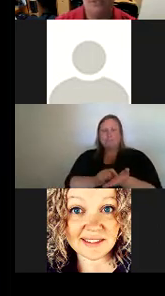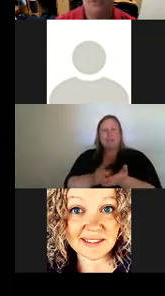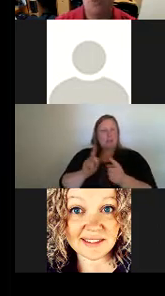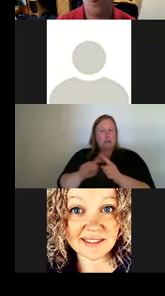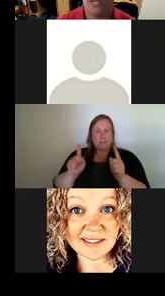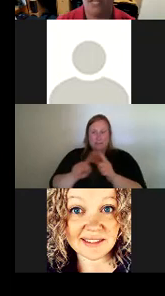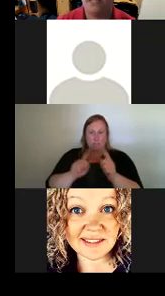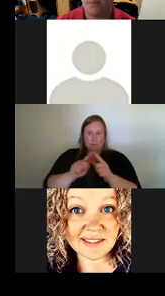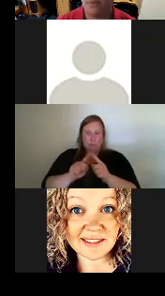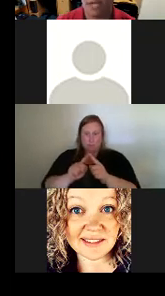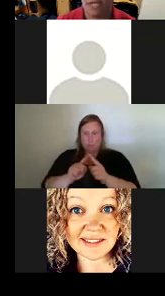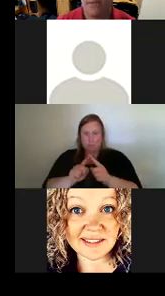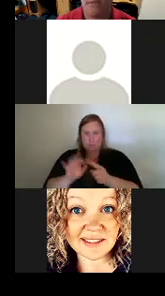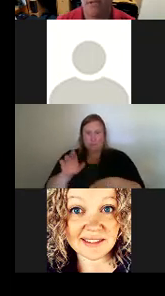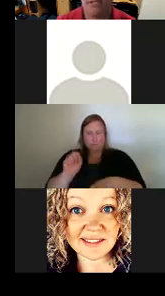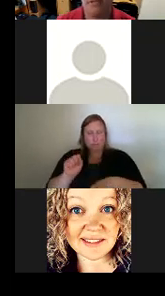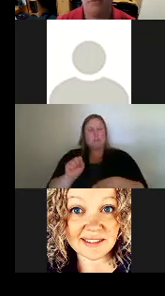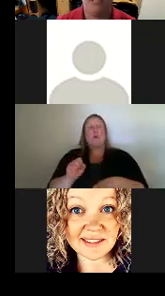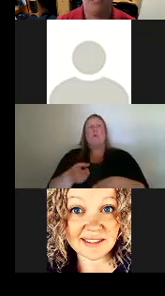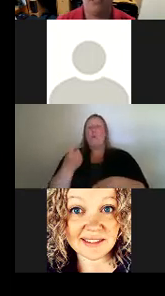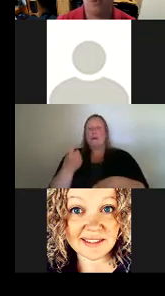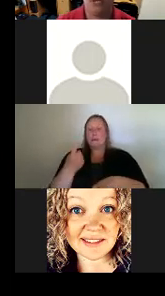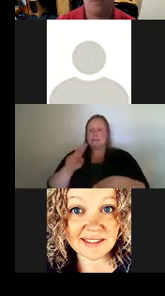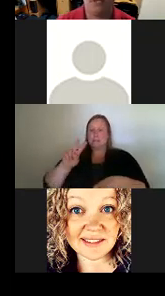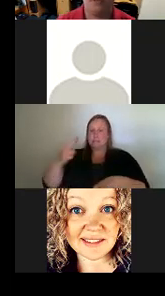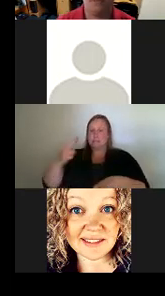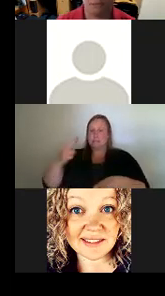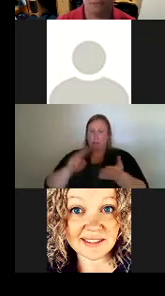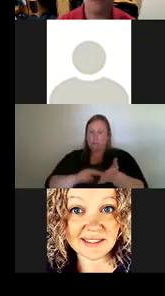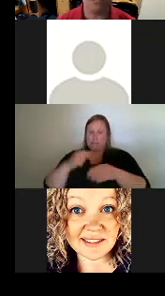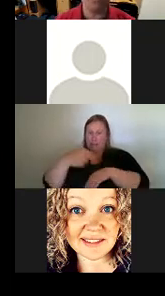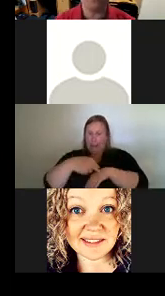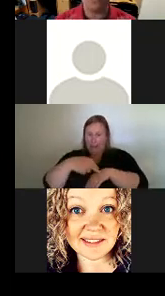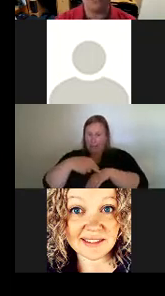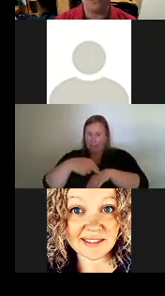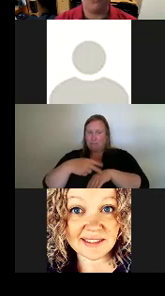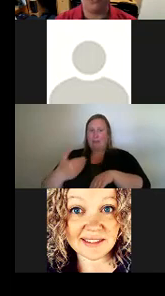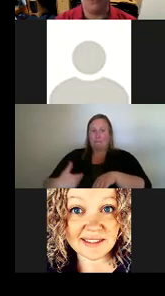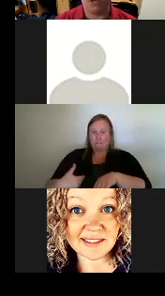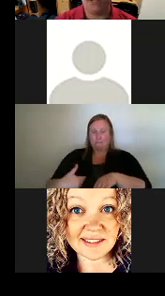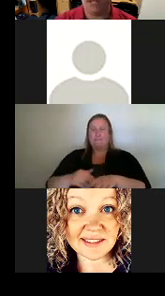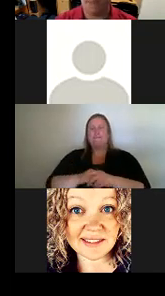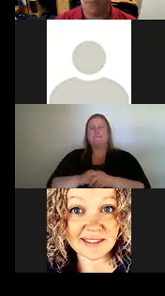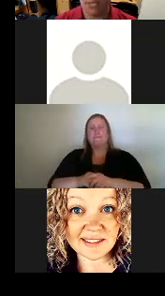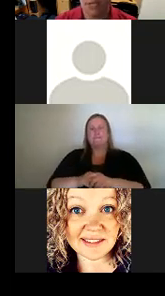ONE IS DOUBLE SIDED EMBOSSING WHICH IS INTERPOINT EMBOSSING. THIS ALLOWS YOU TO EMBOSS ON BOTH SIDES.